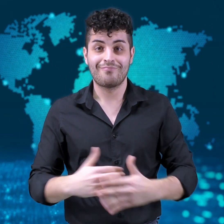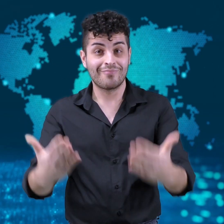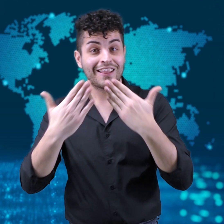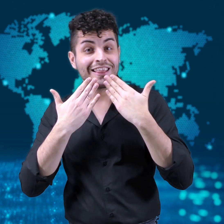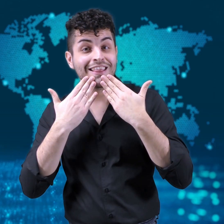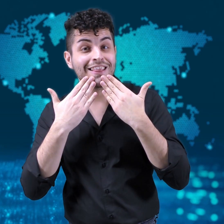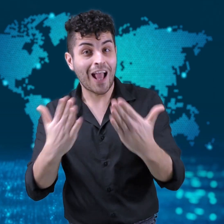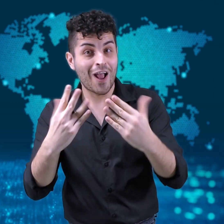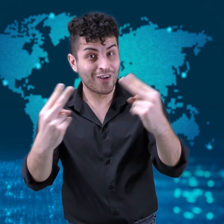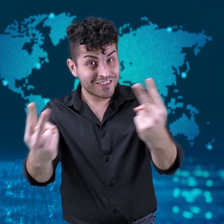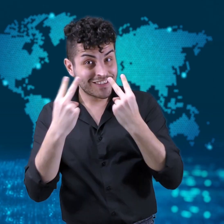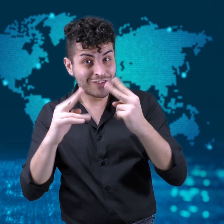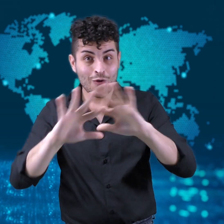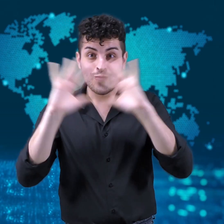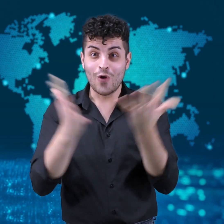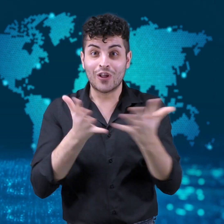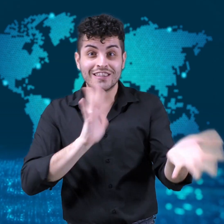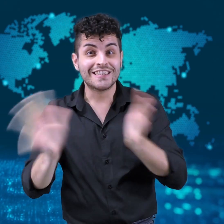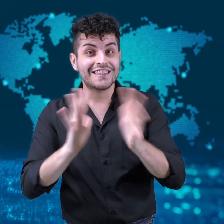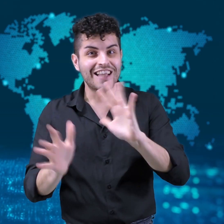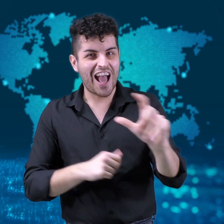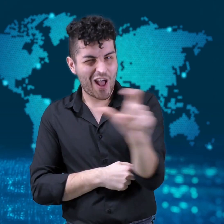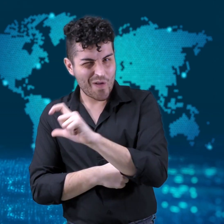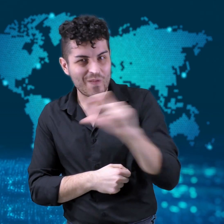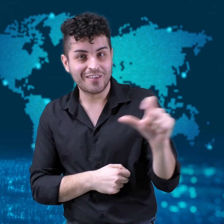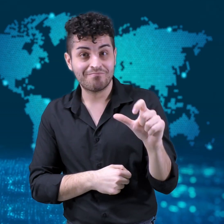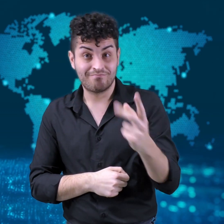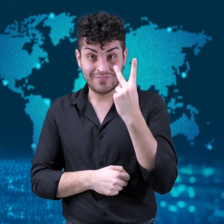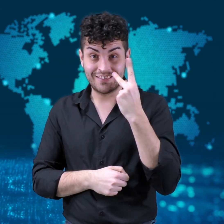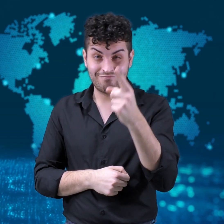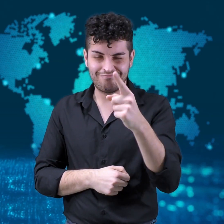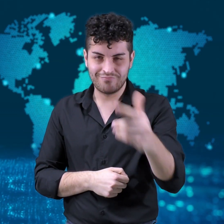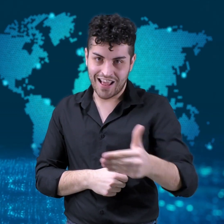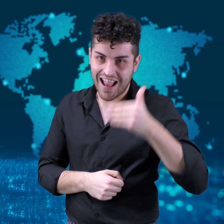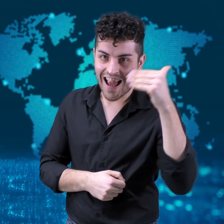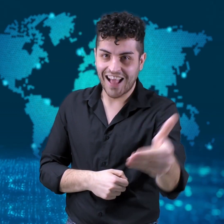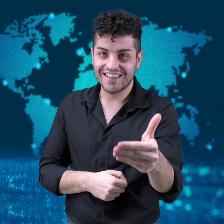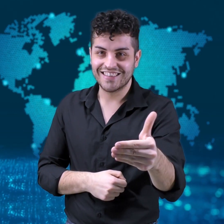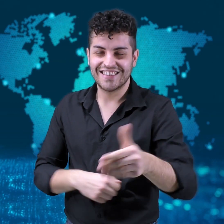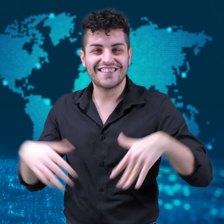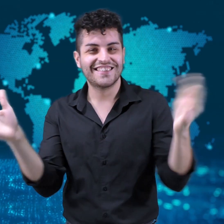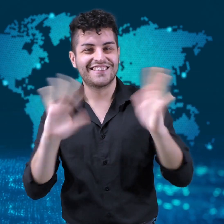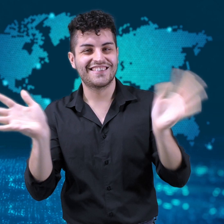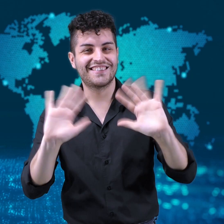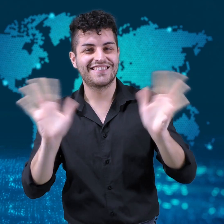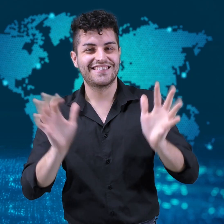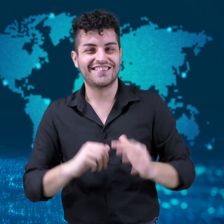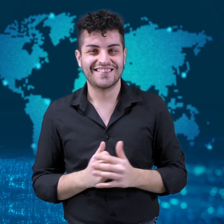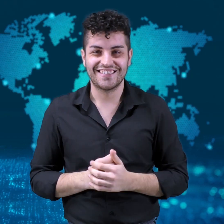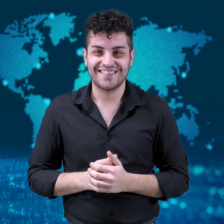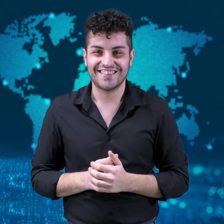Thank you for watching WorldSign Week and see you next time!